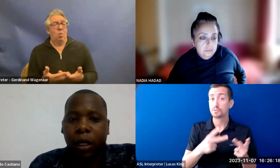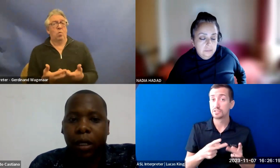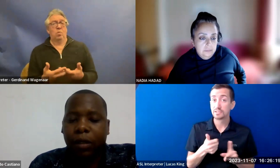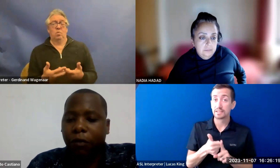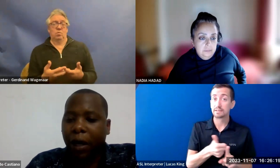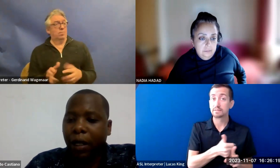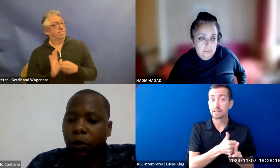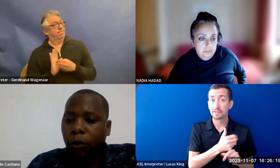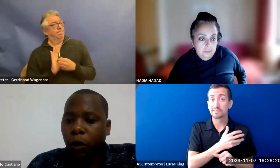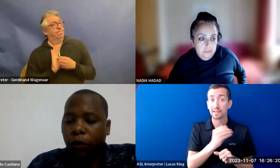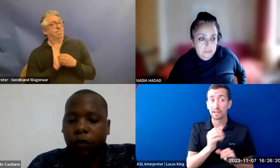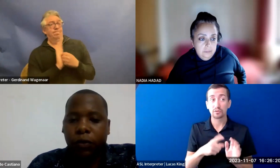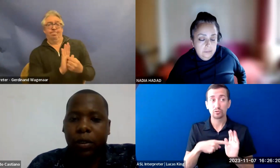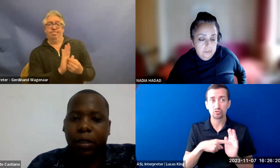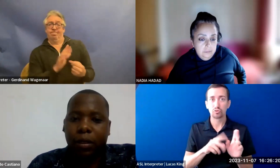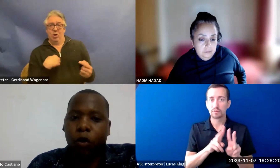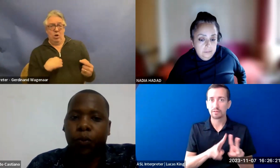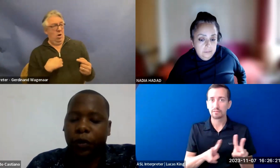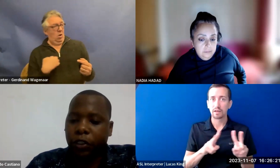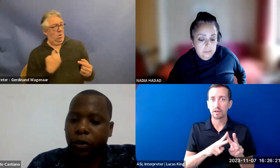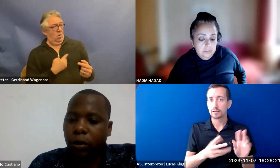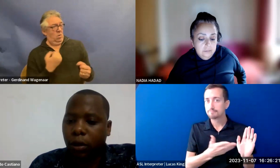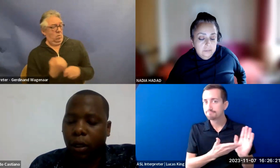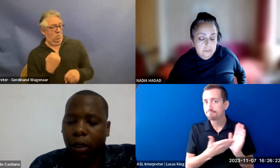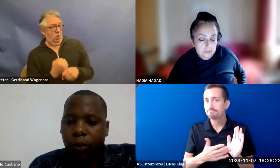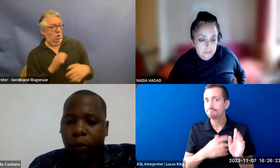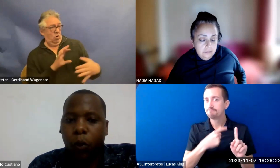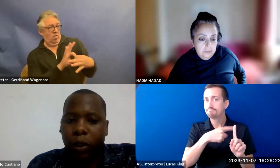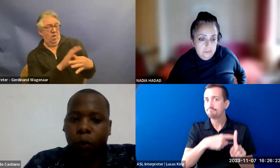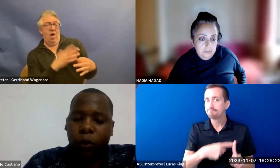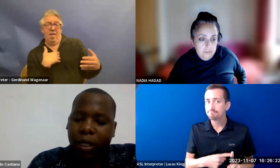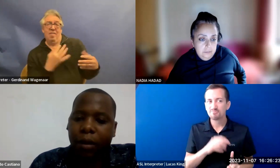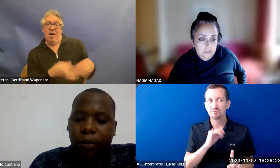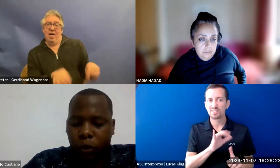and show the value of the cooperation with them